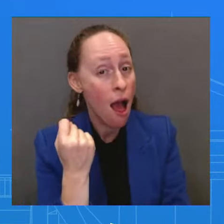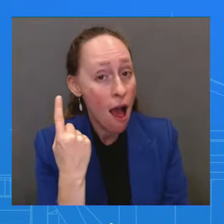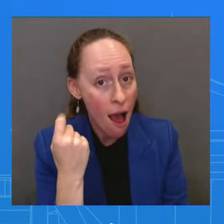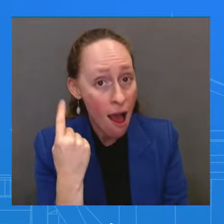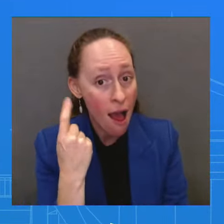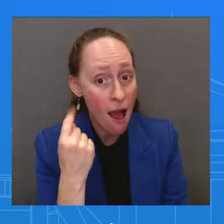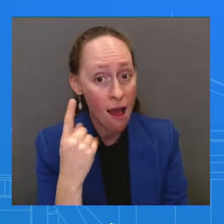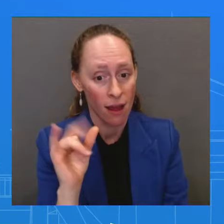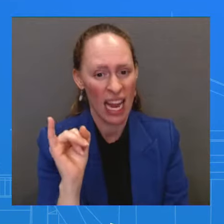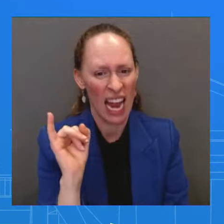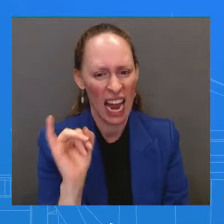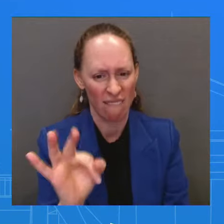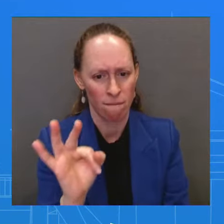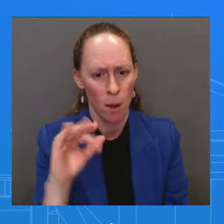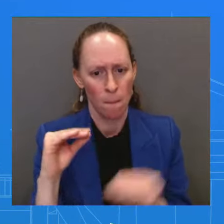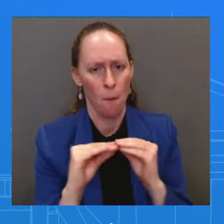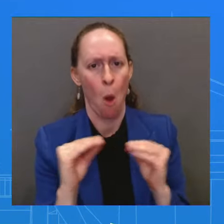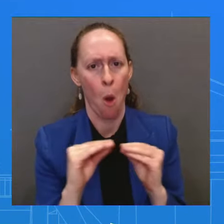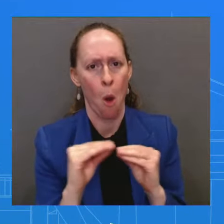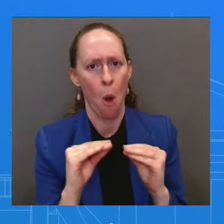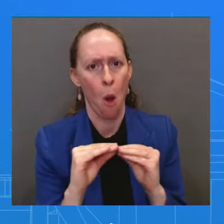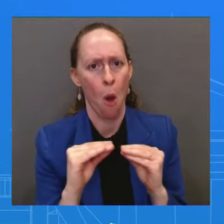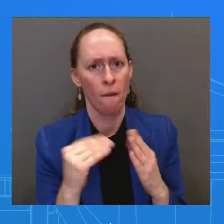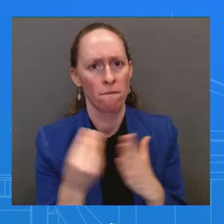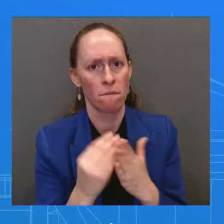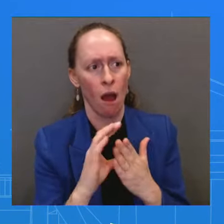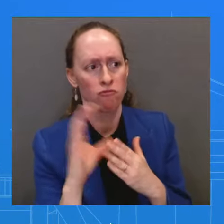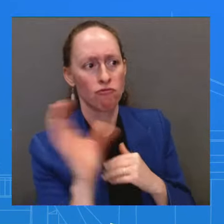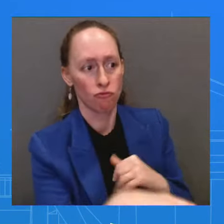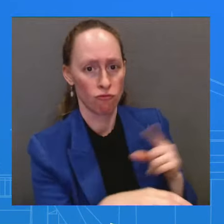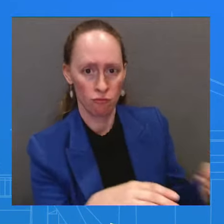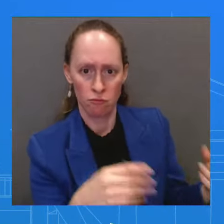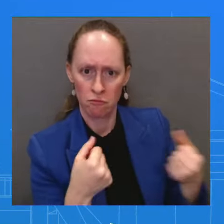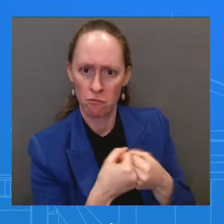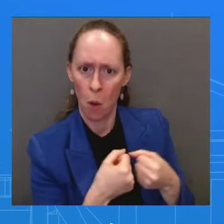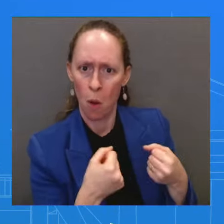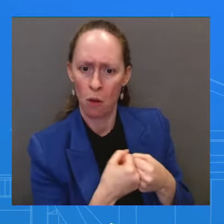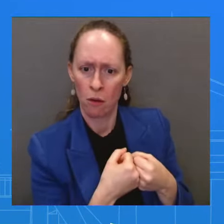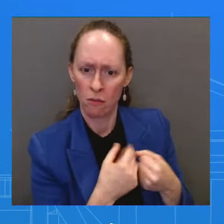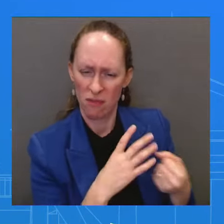What would be problematic with that particular idea? After all, it is divided government,